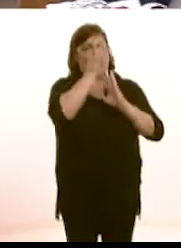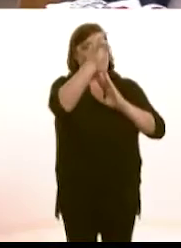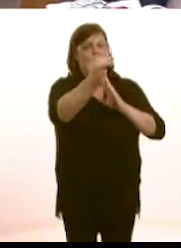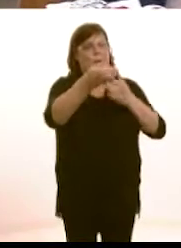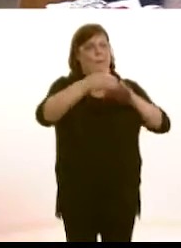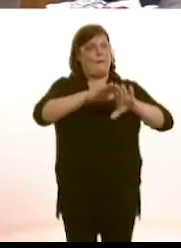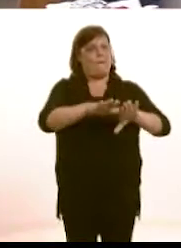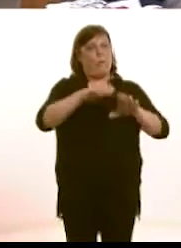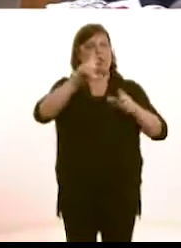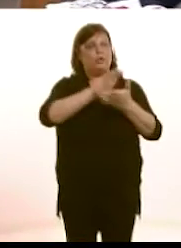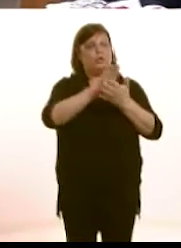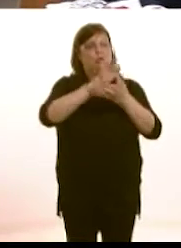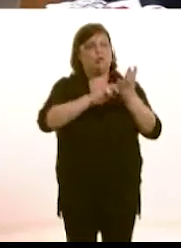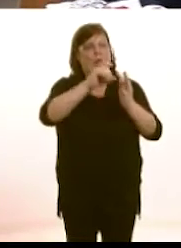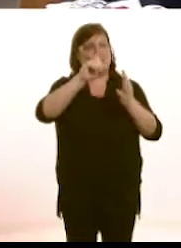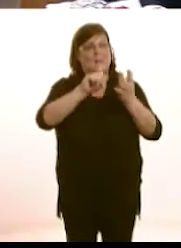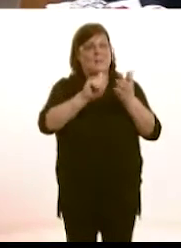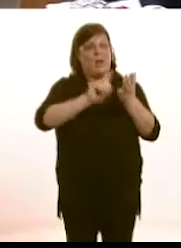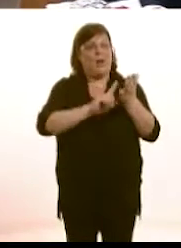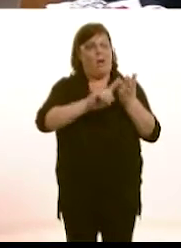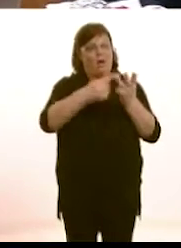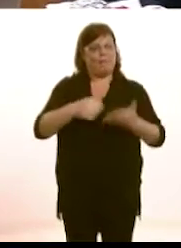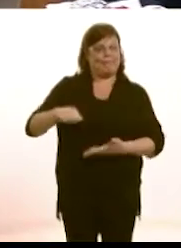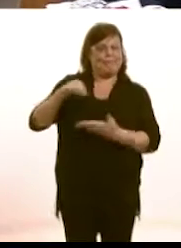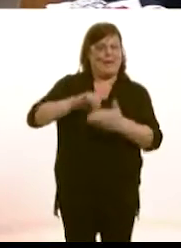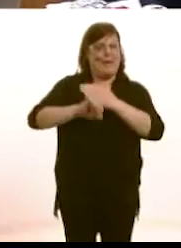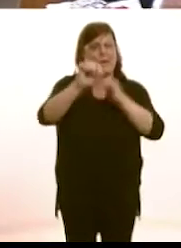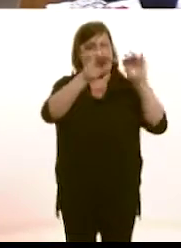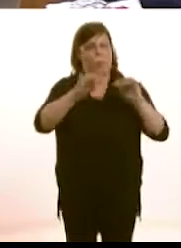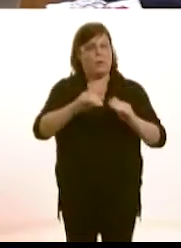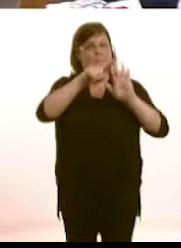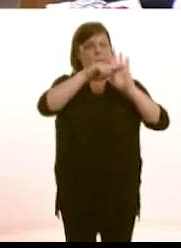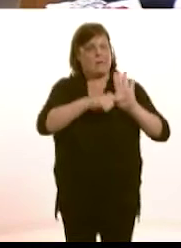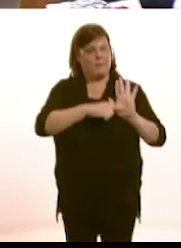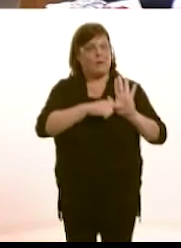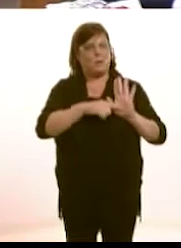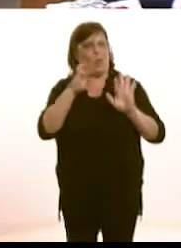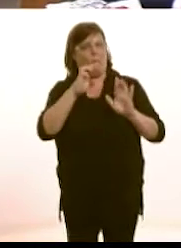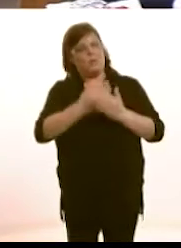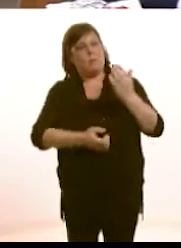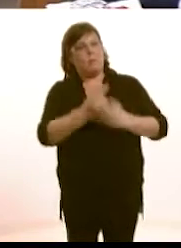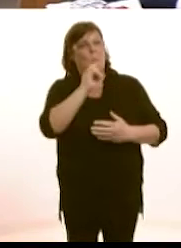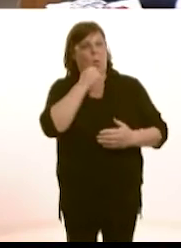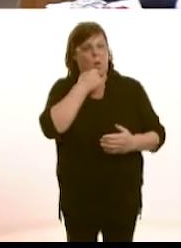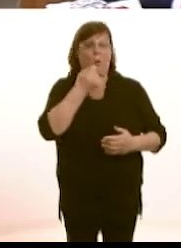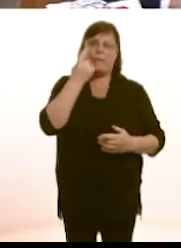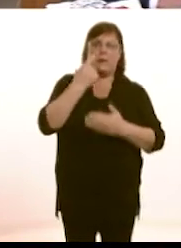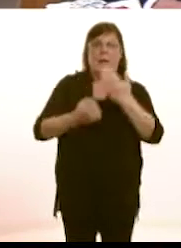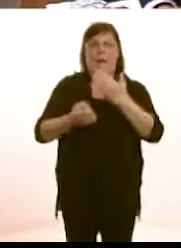the Chancellorís autumn statement. It is important that local government work together in order for that to happen. Weíve seen this happen in the capital region.